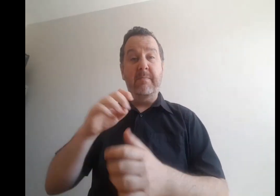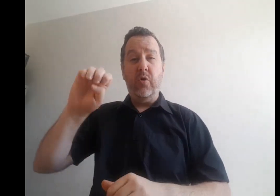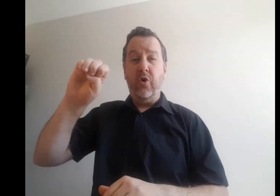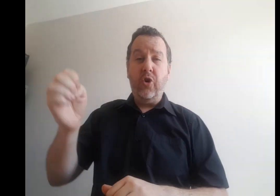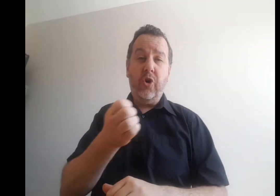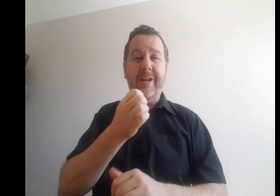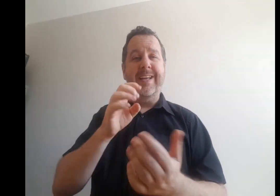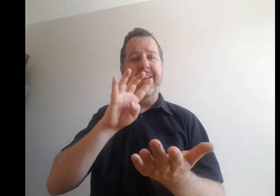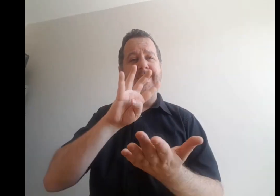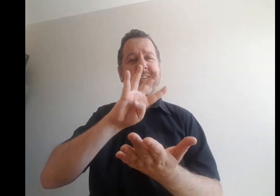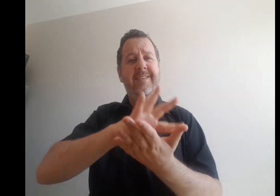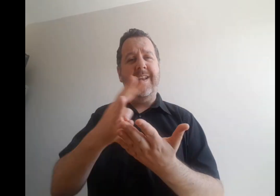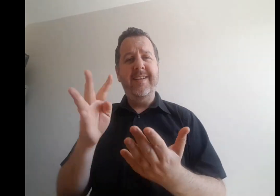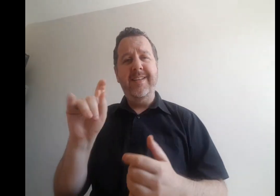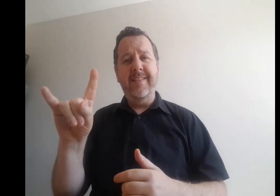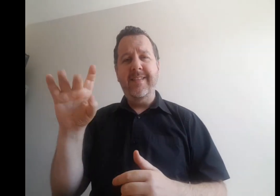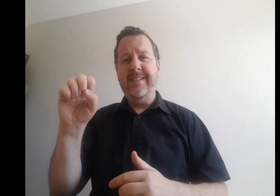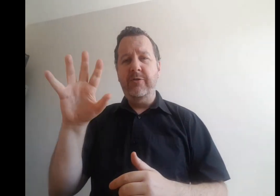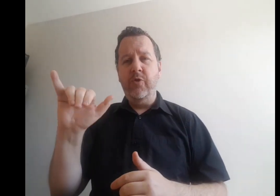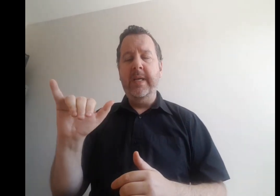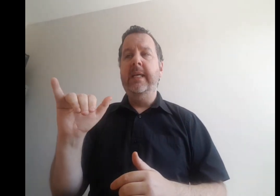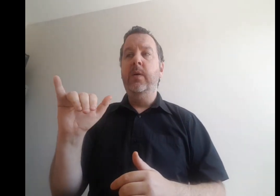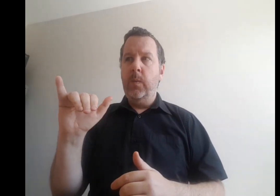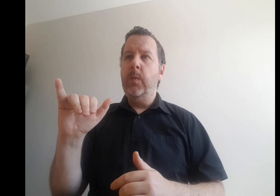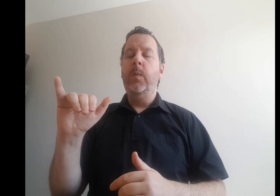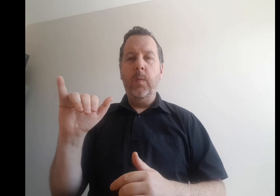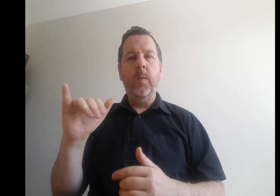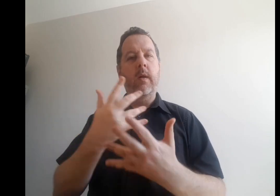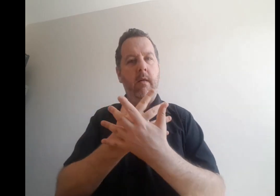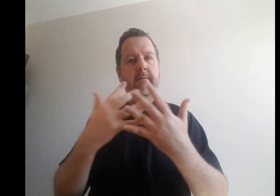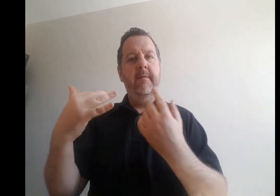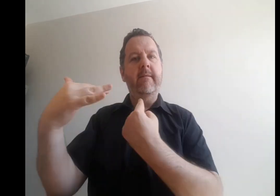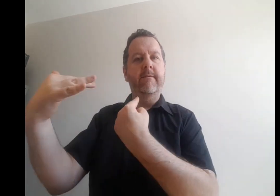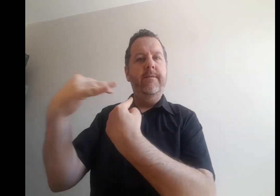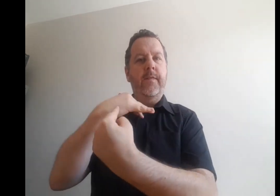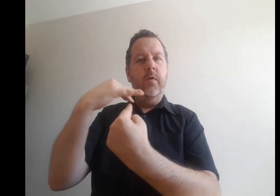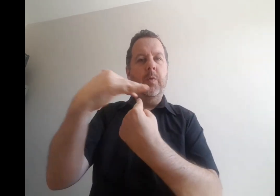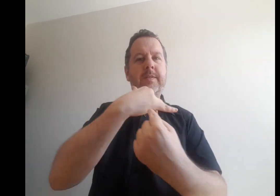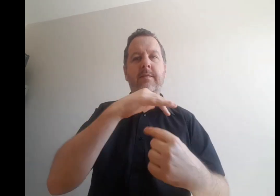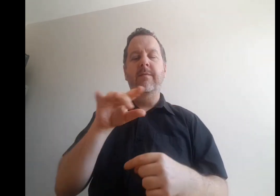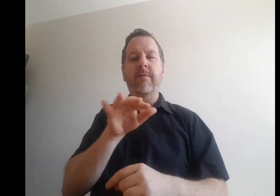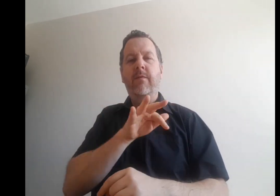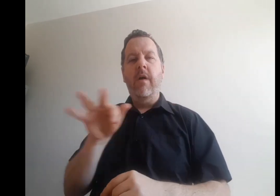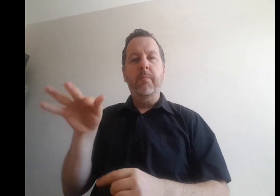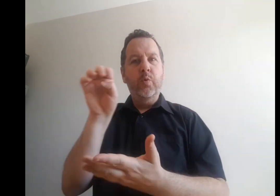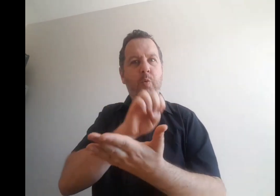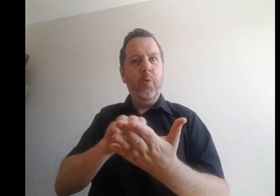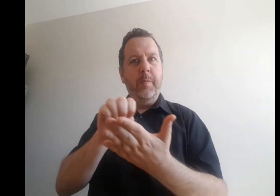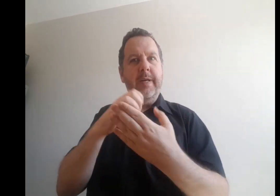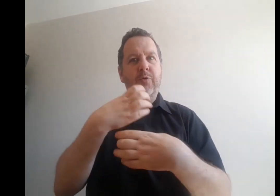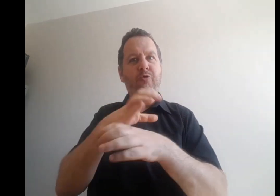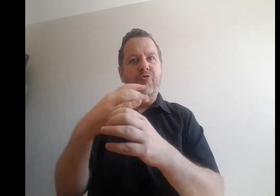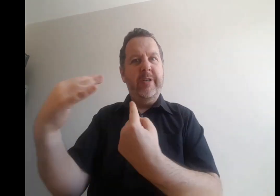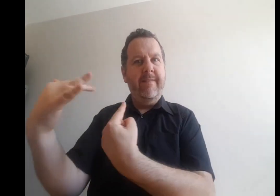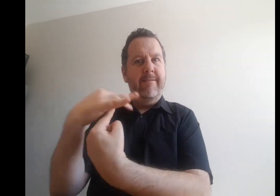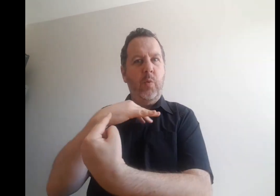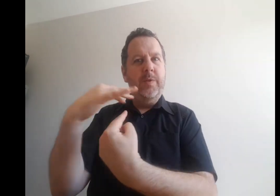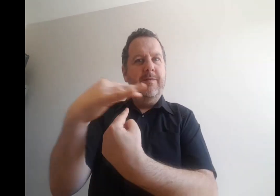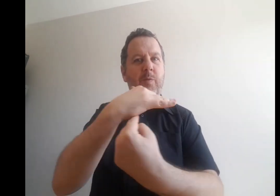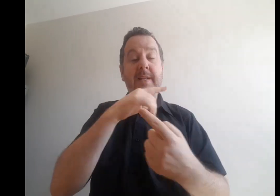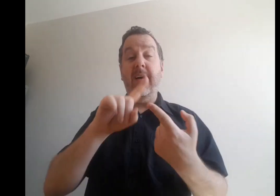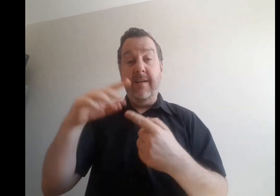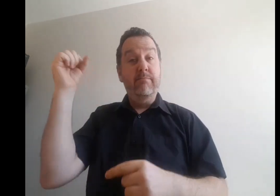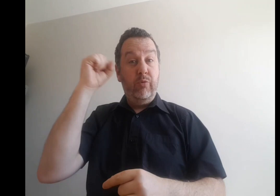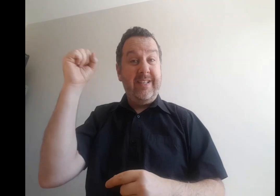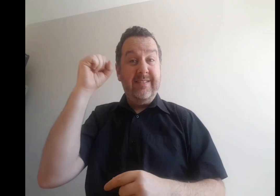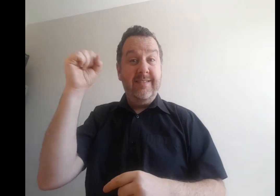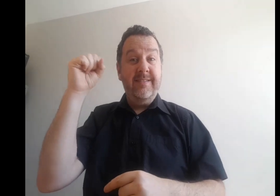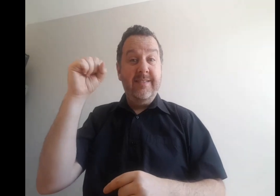In the early 19th century, you had a lot of influence coming from European countries, and Britain as well